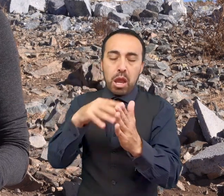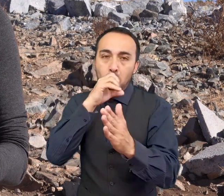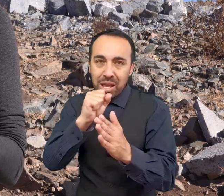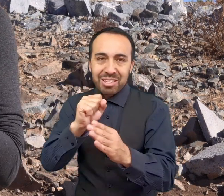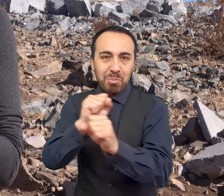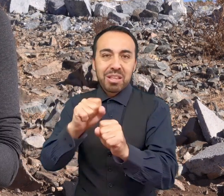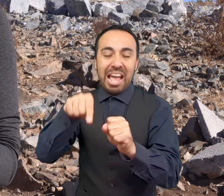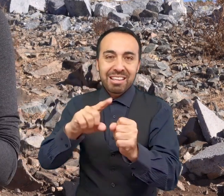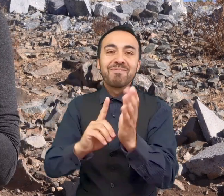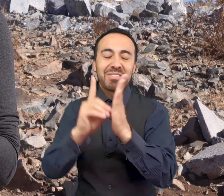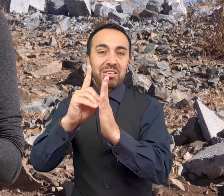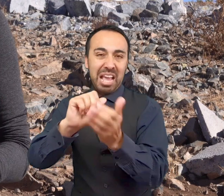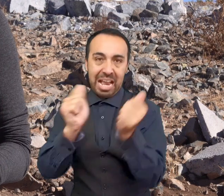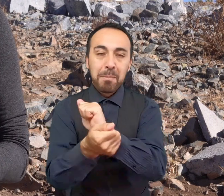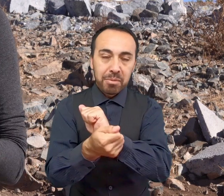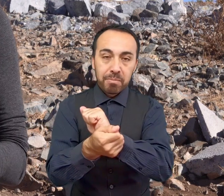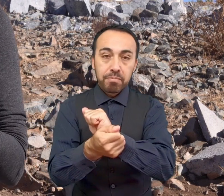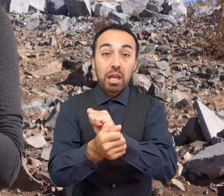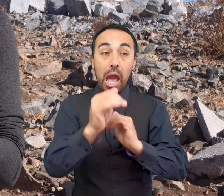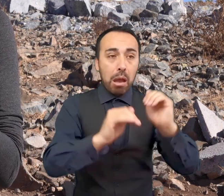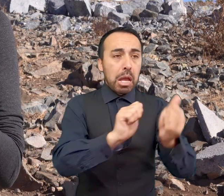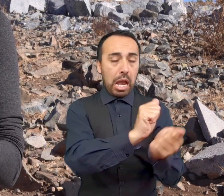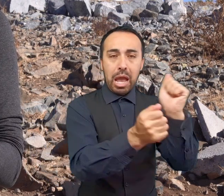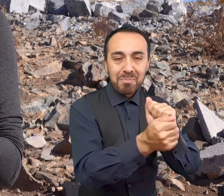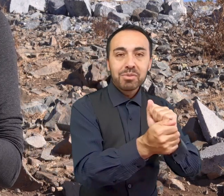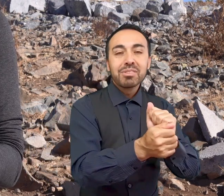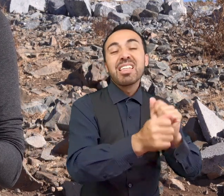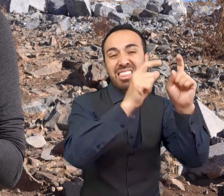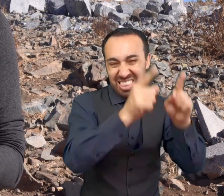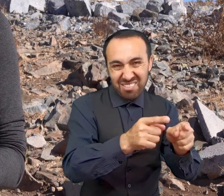This evolution is inevitable as stars exhaust their initial fuel sources,